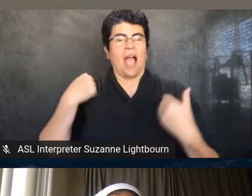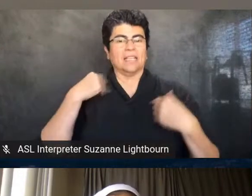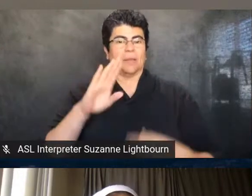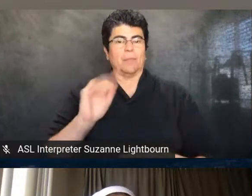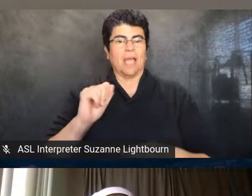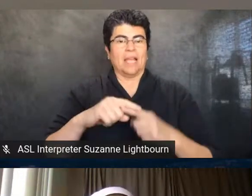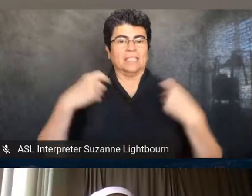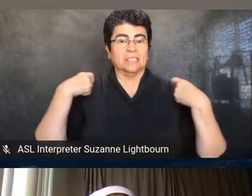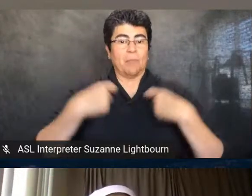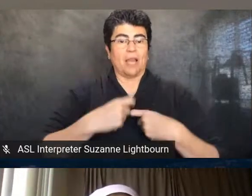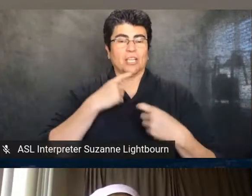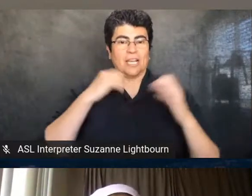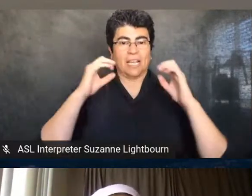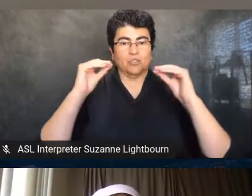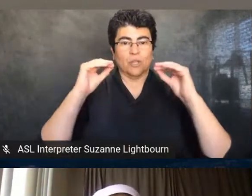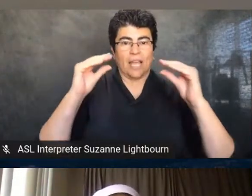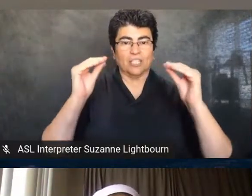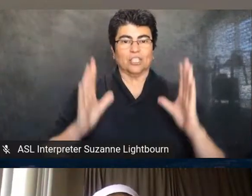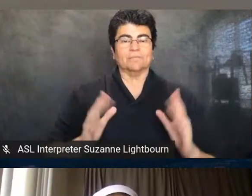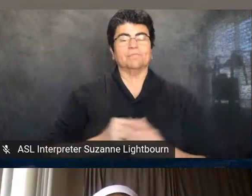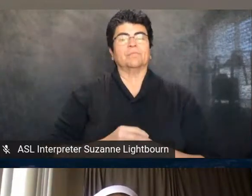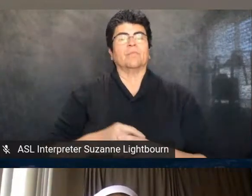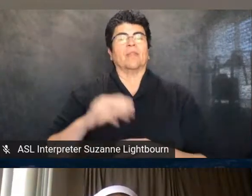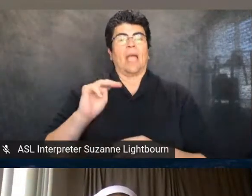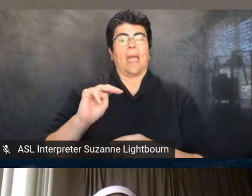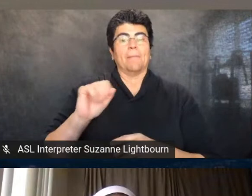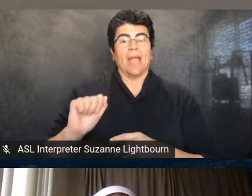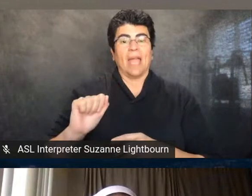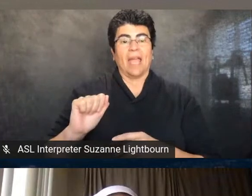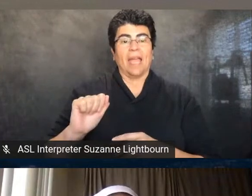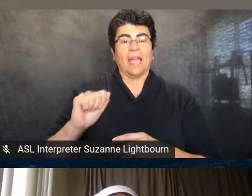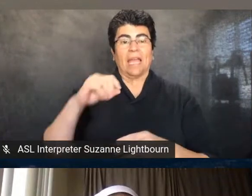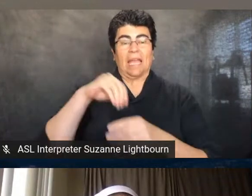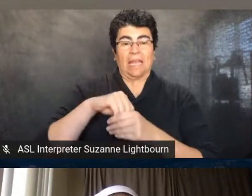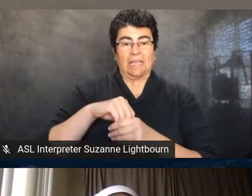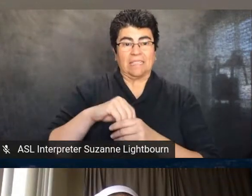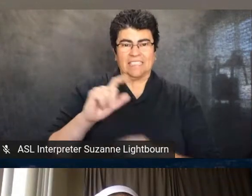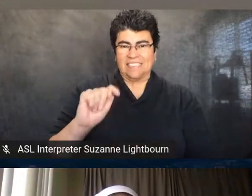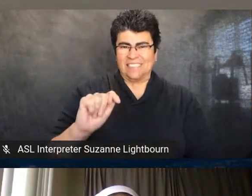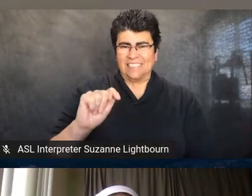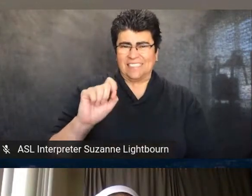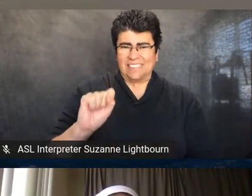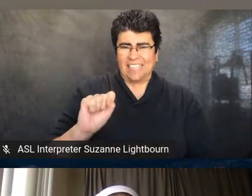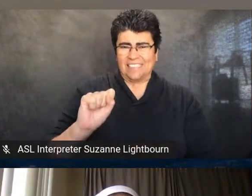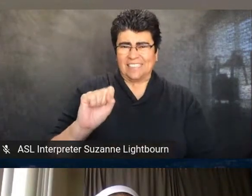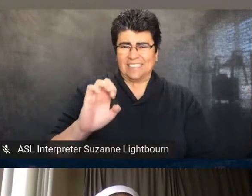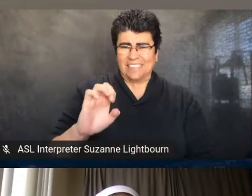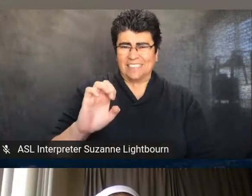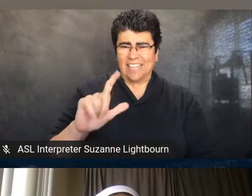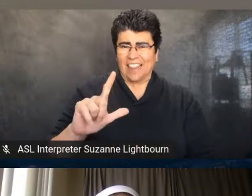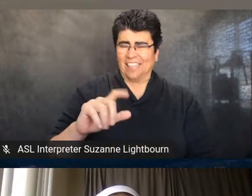an M.A in TESOL, you can help me with that word later,